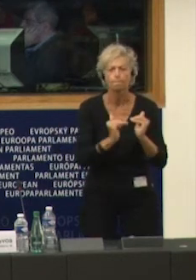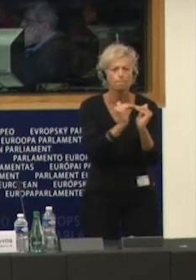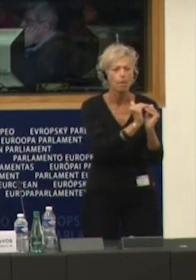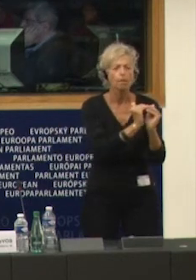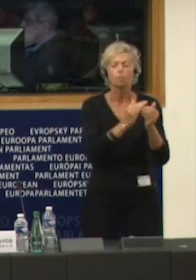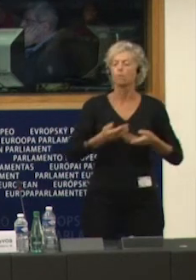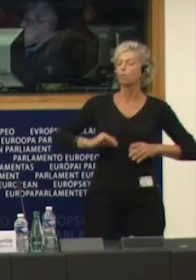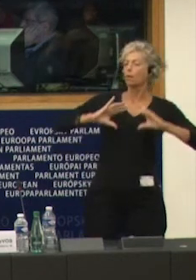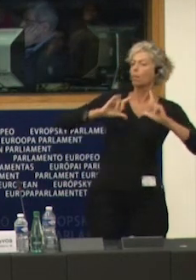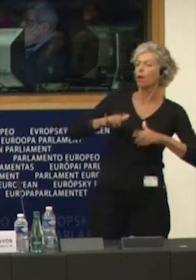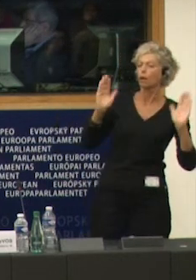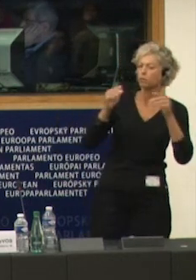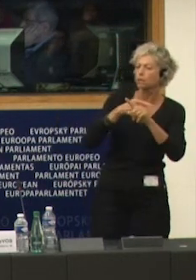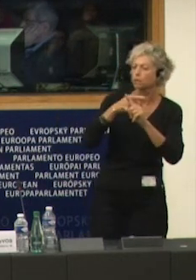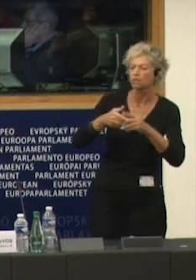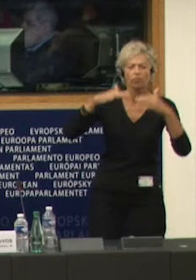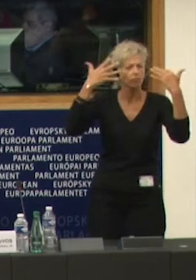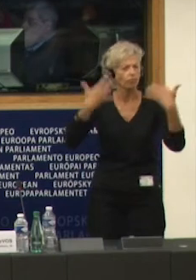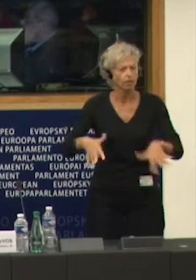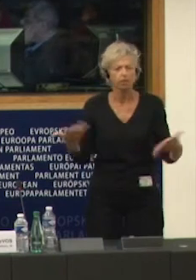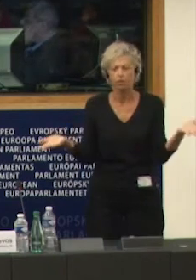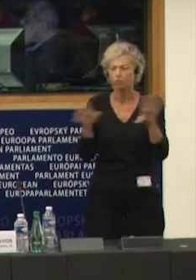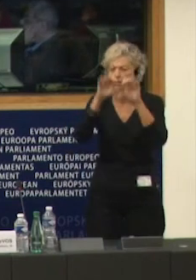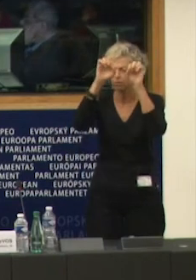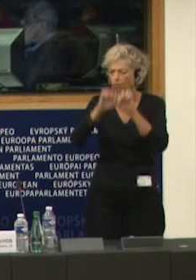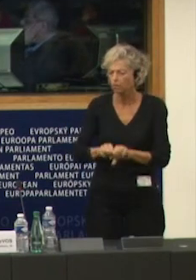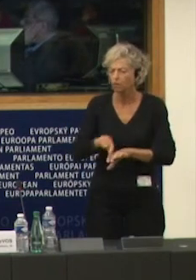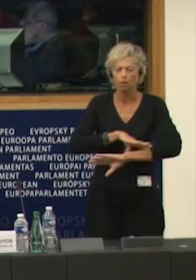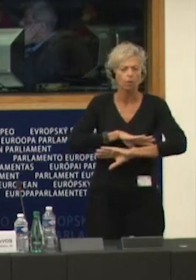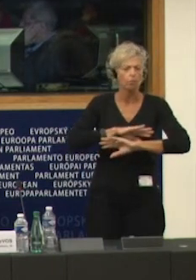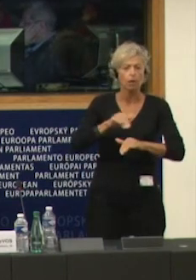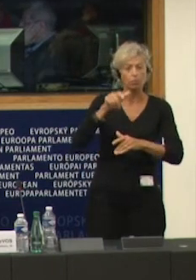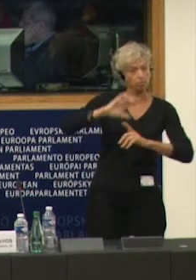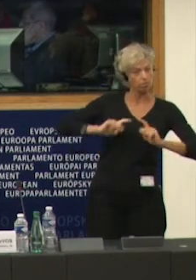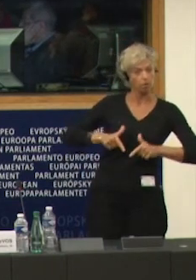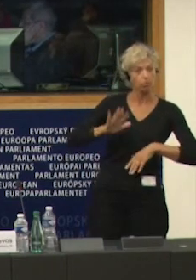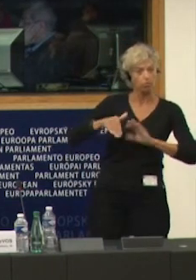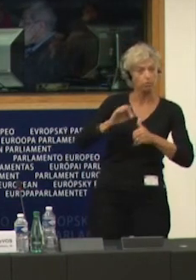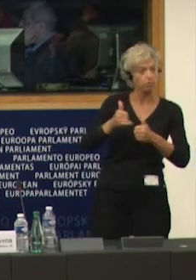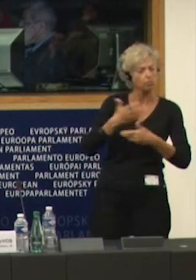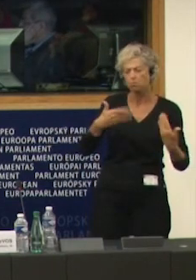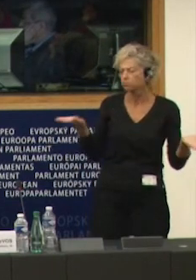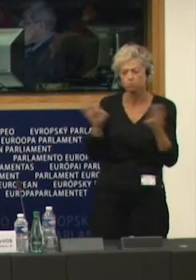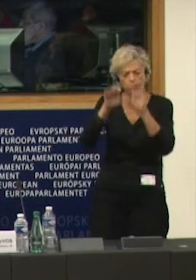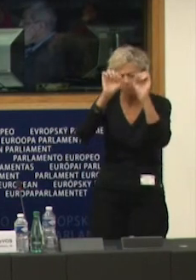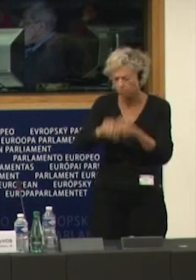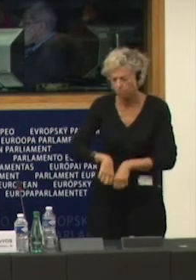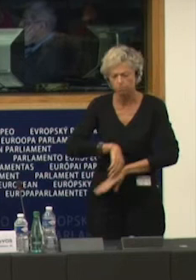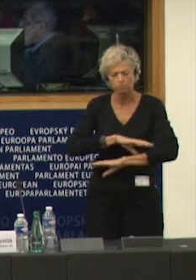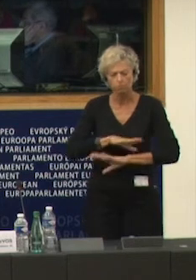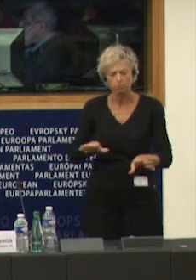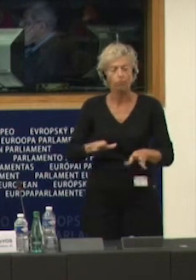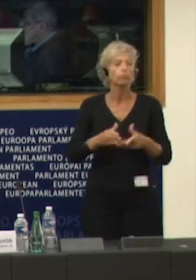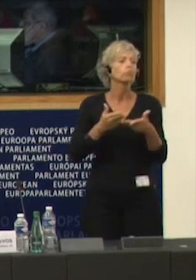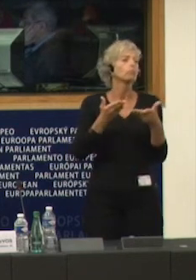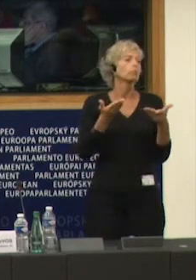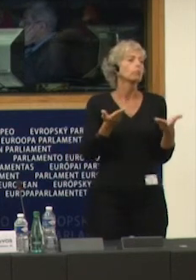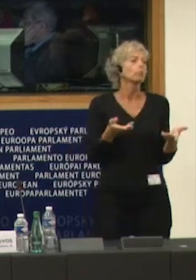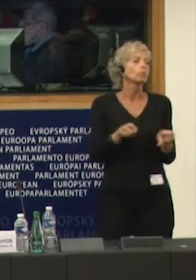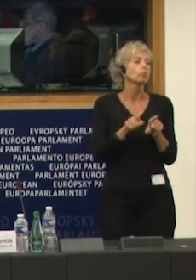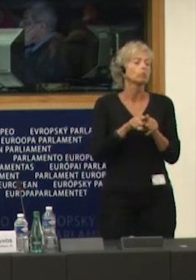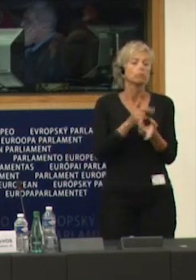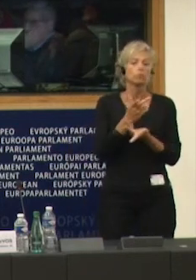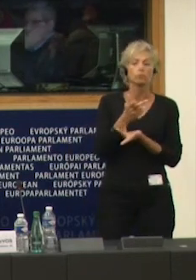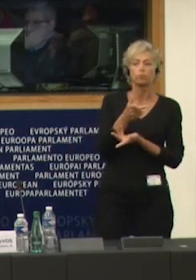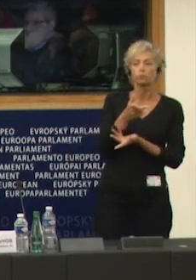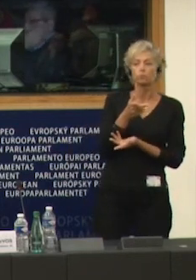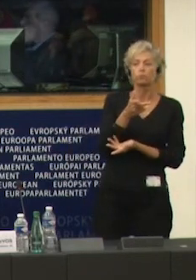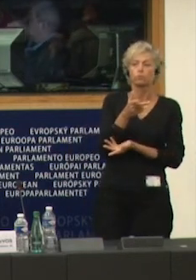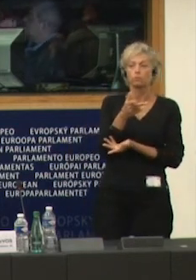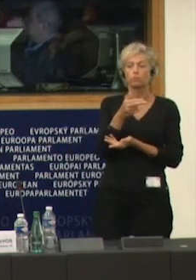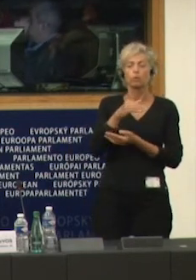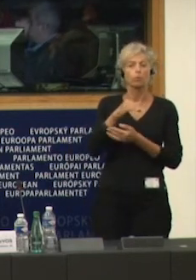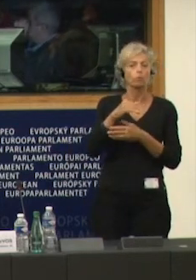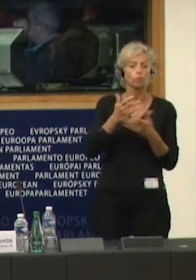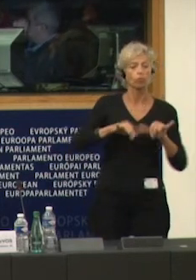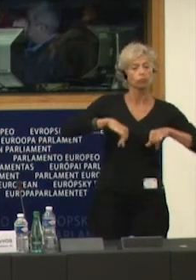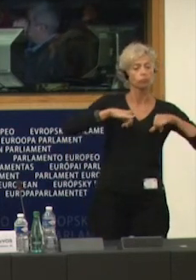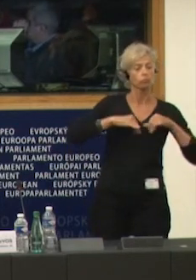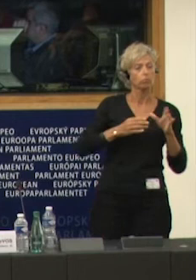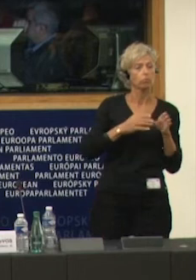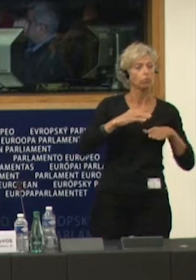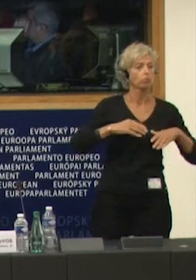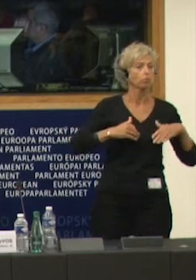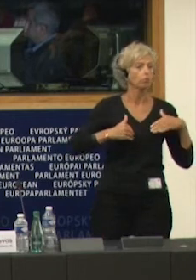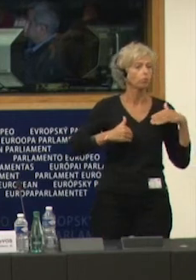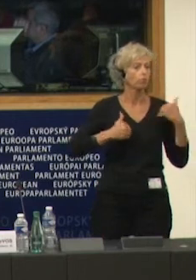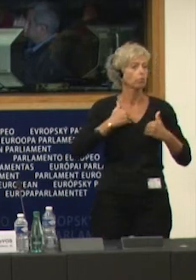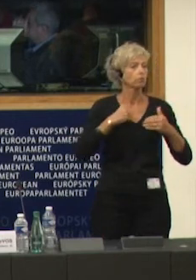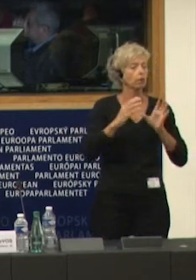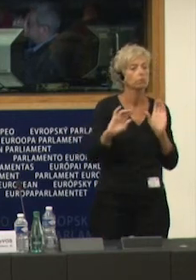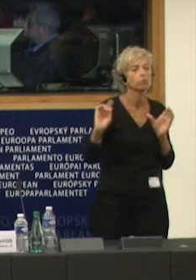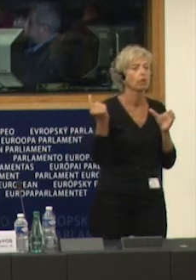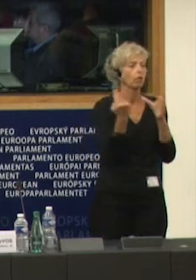The focus is more on the individual needs of individual young people. Which is quite a wise move.